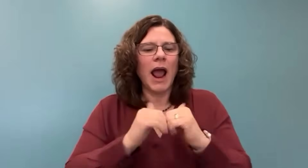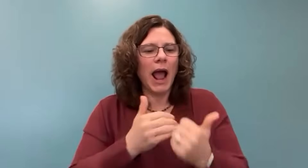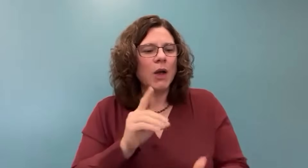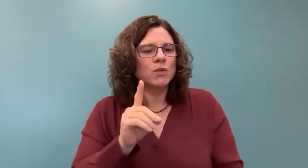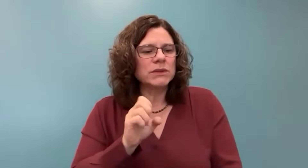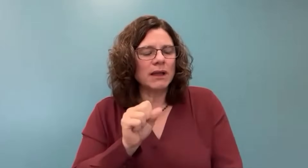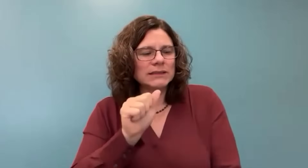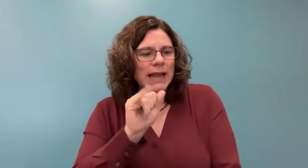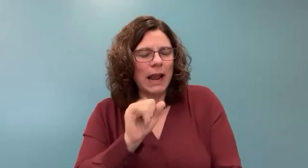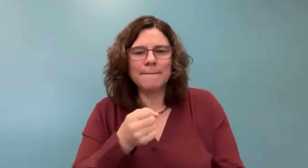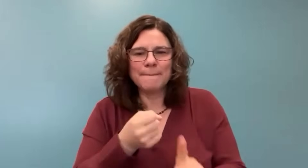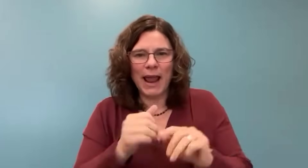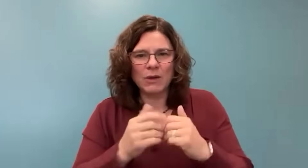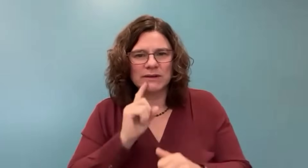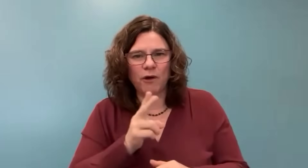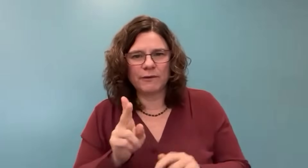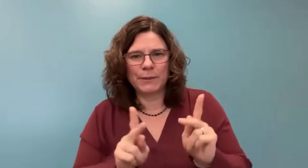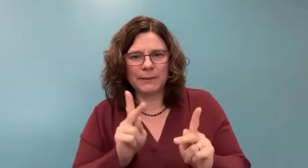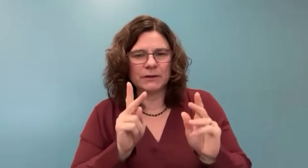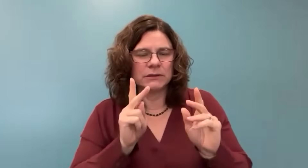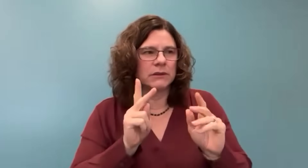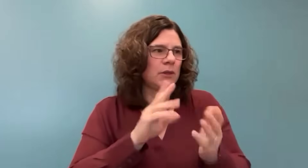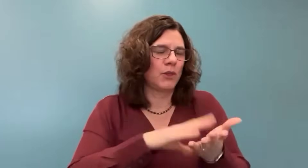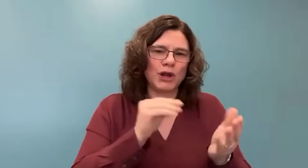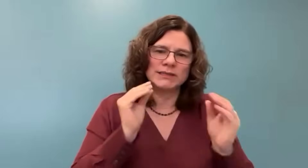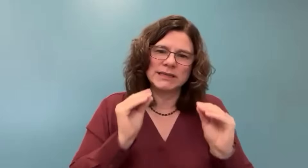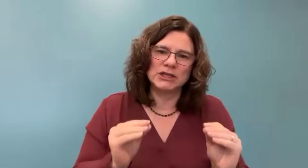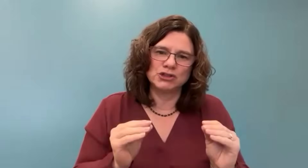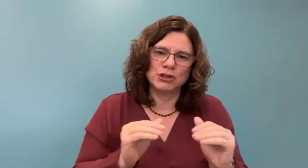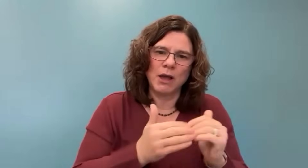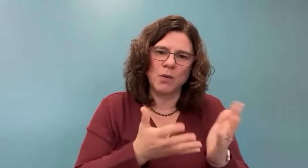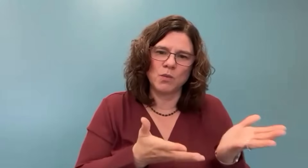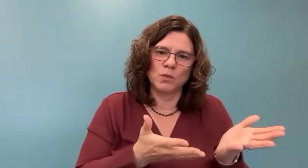How does AI impact how deaf and hard of hearing people learn and teach?